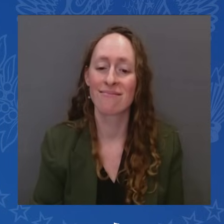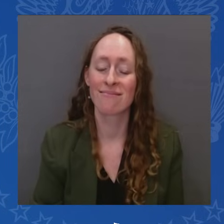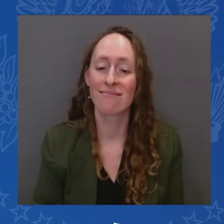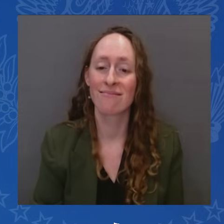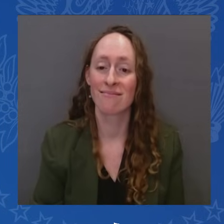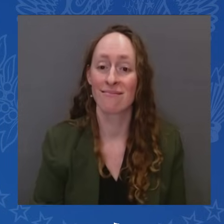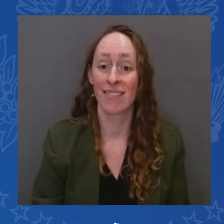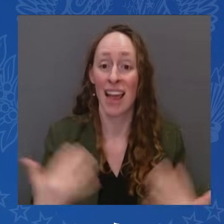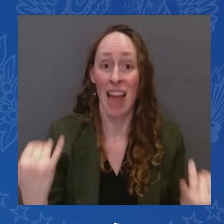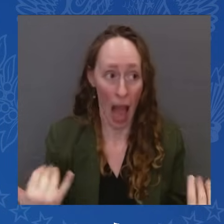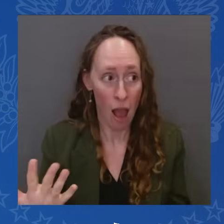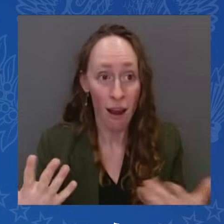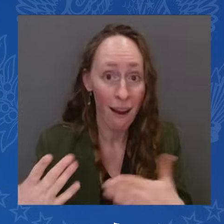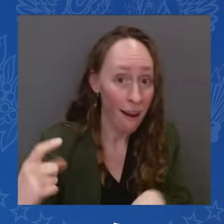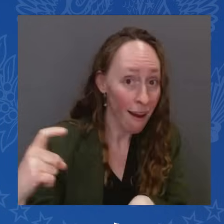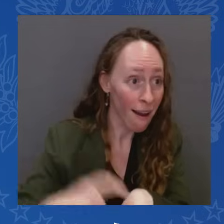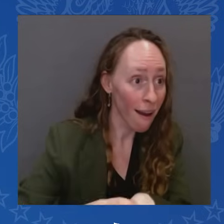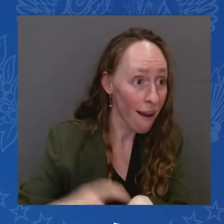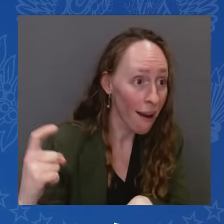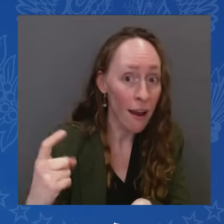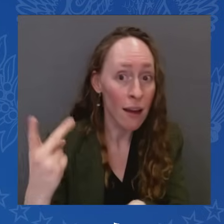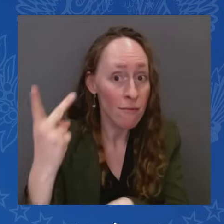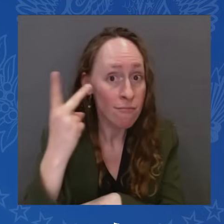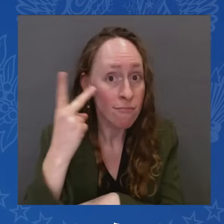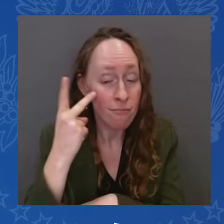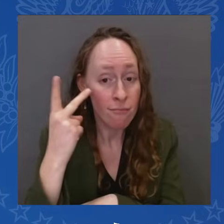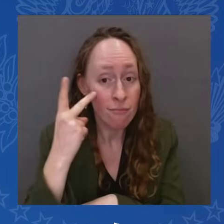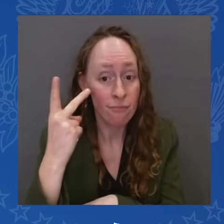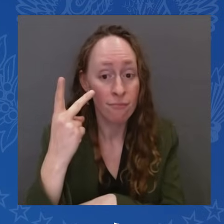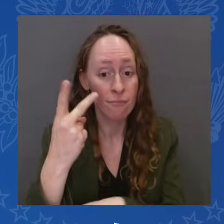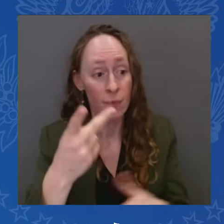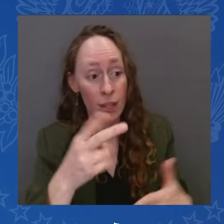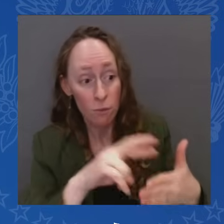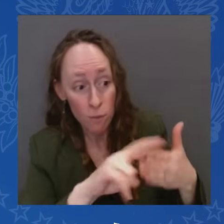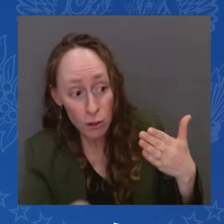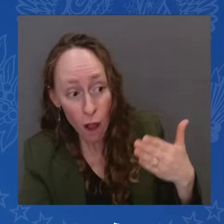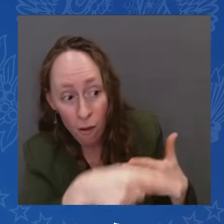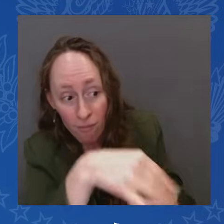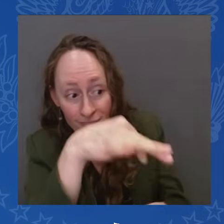Thank you. President Biden: Your turn to ask a question. President Zelenskyy: Yeah, sorry.